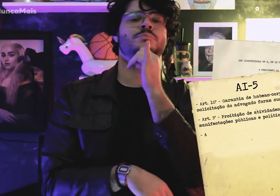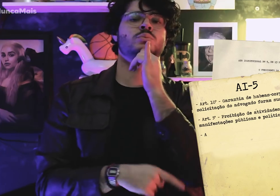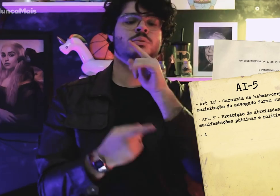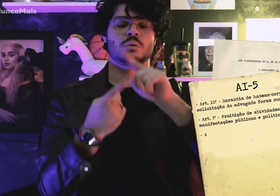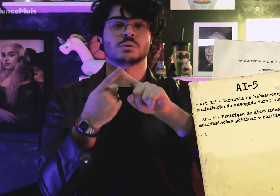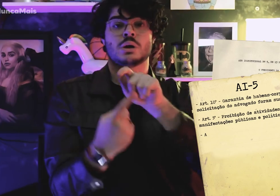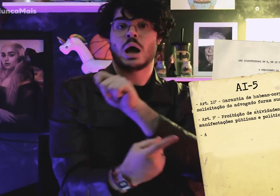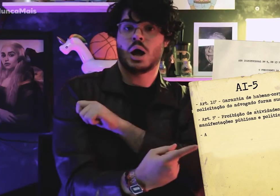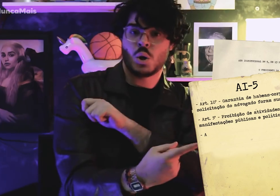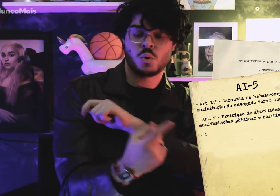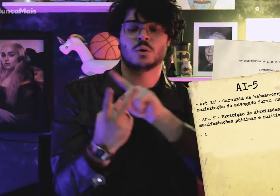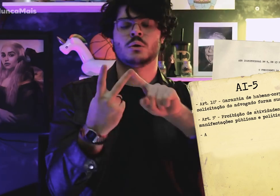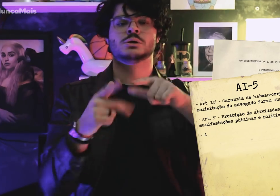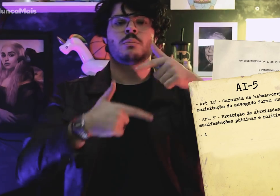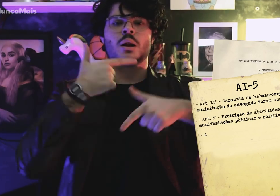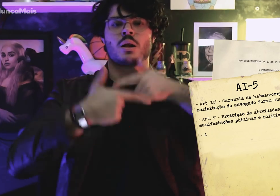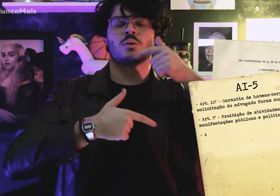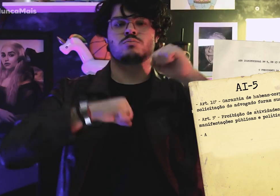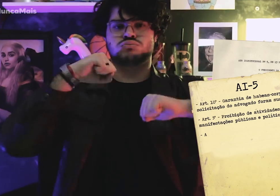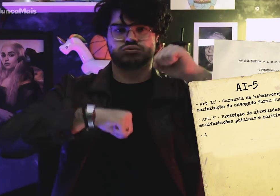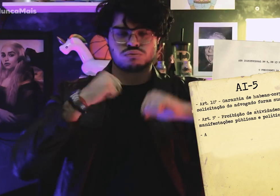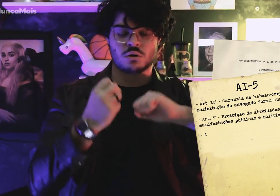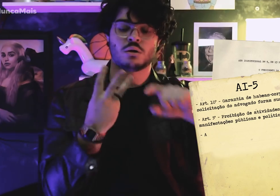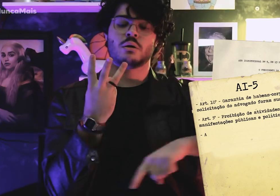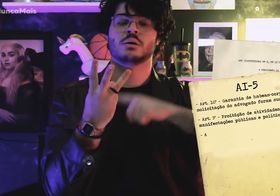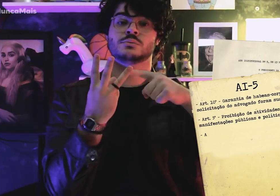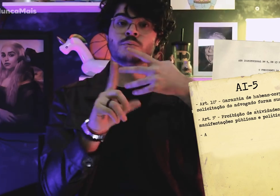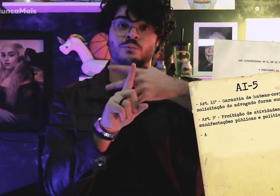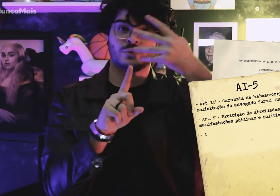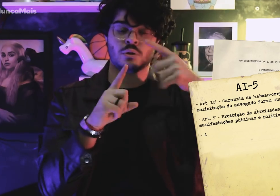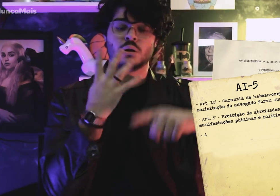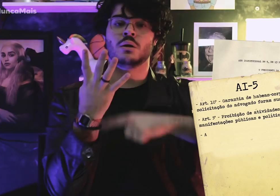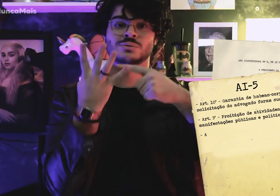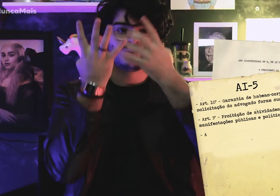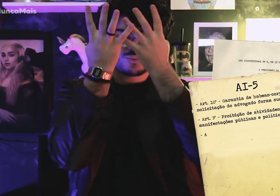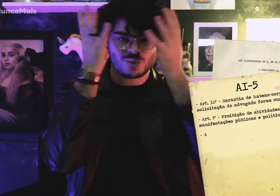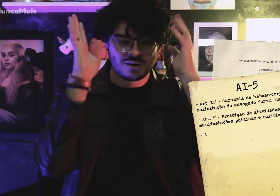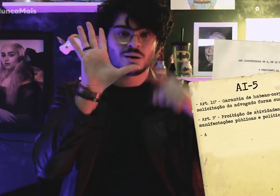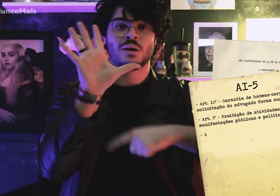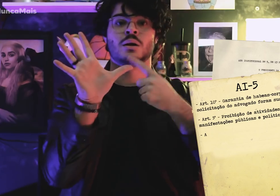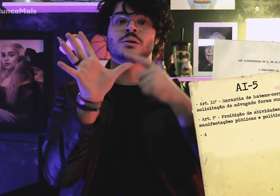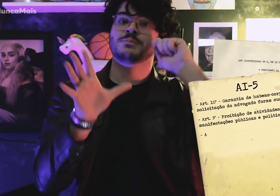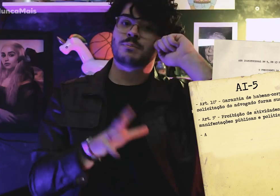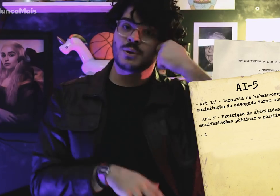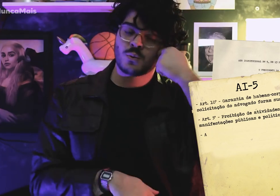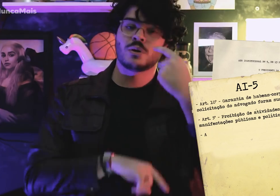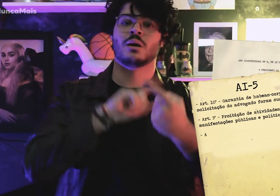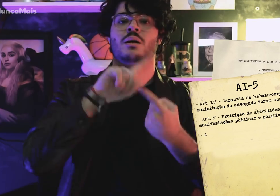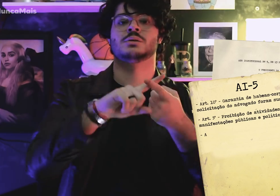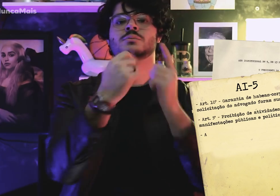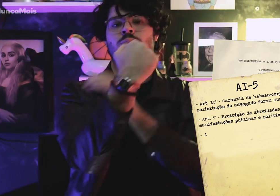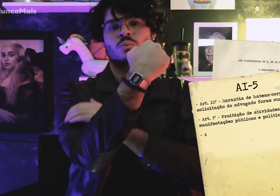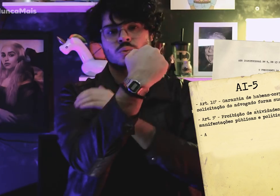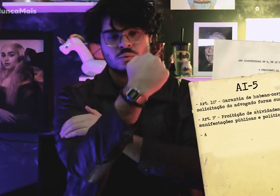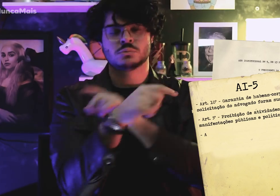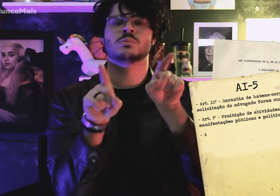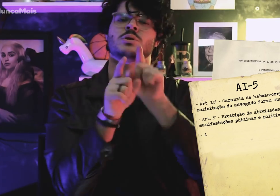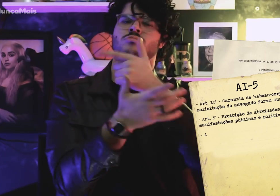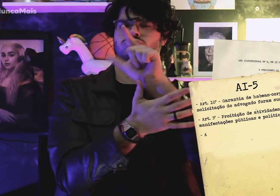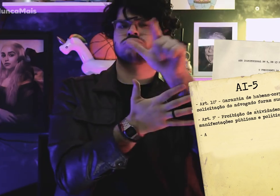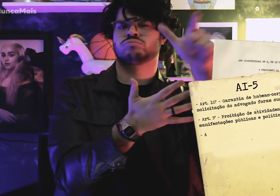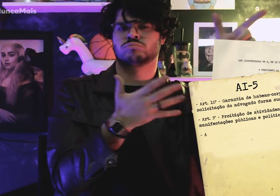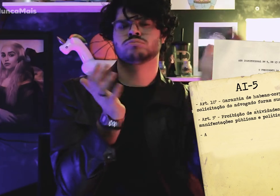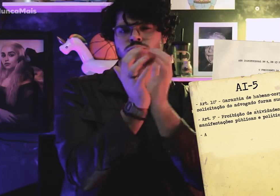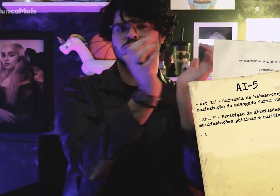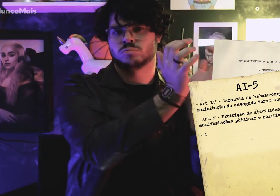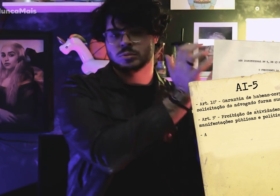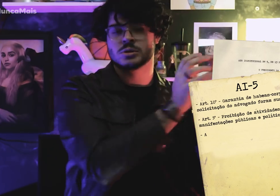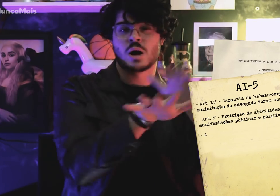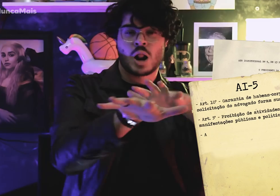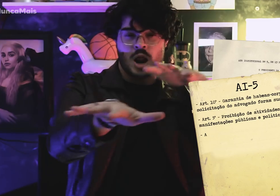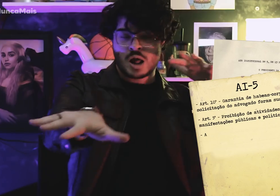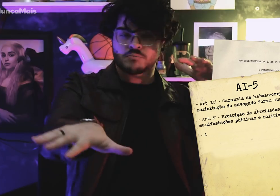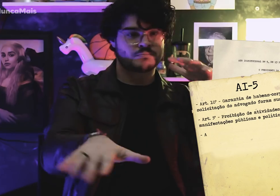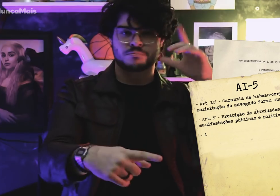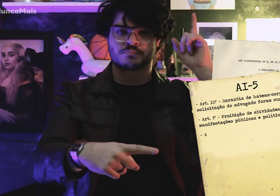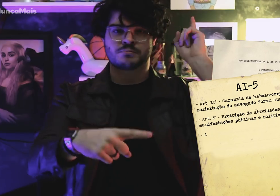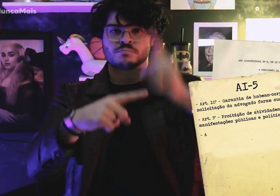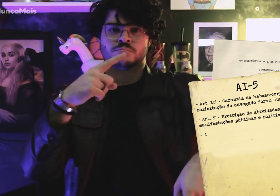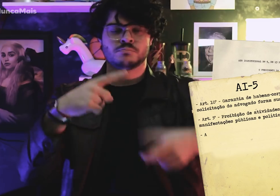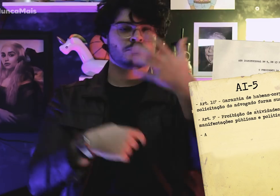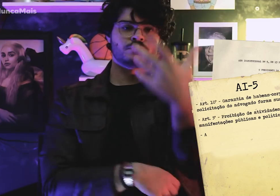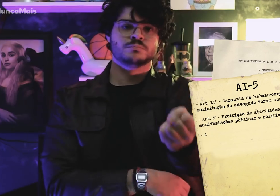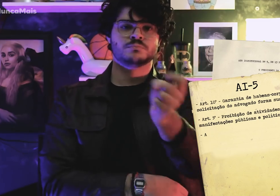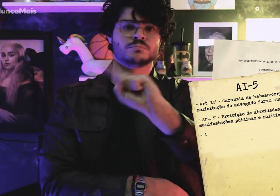as the student, worker, LGBT, indigenous, black, feminist and others, were prohibited.